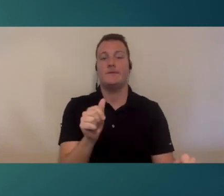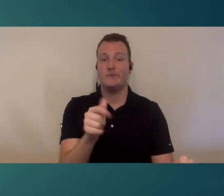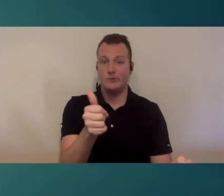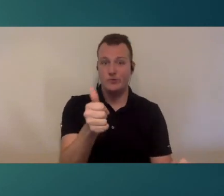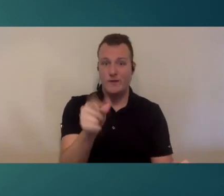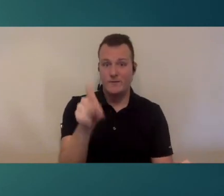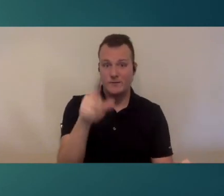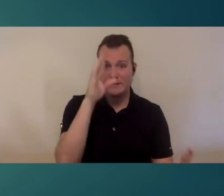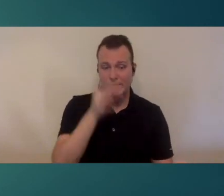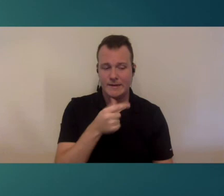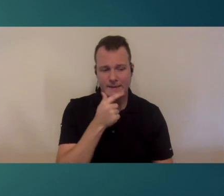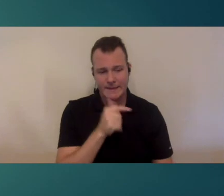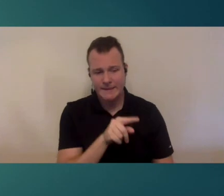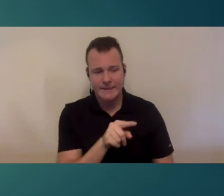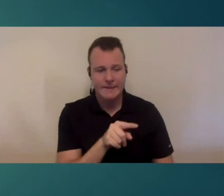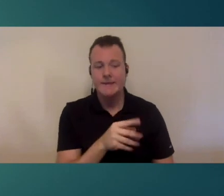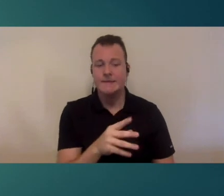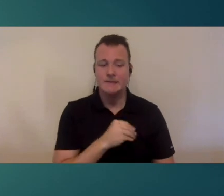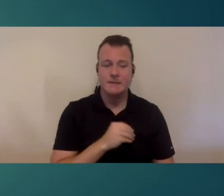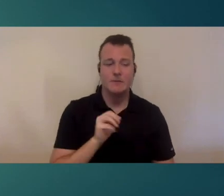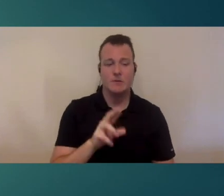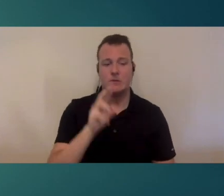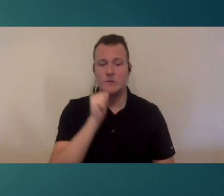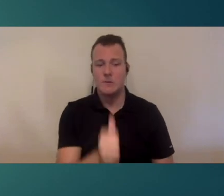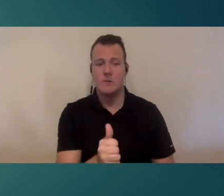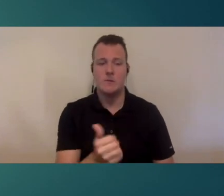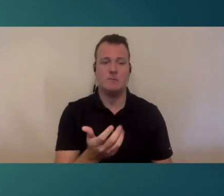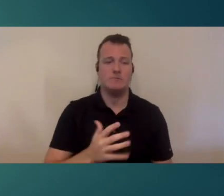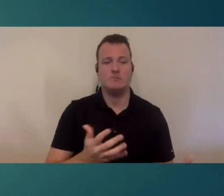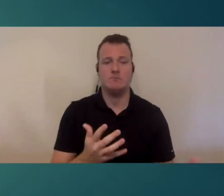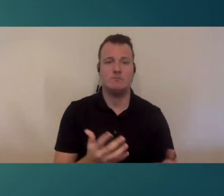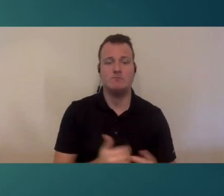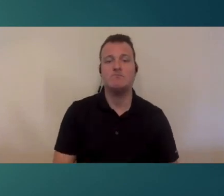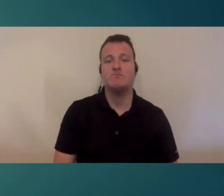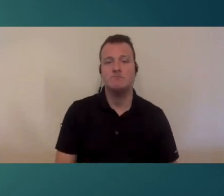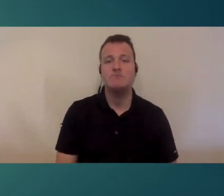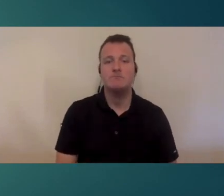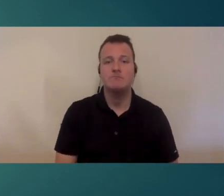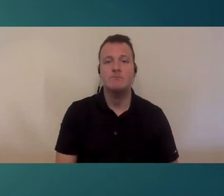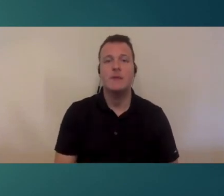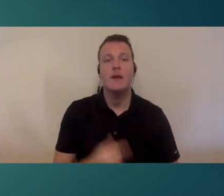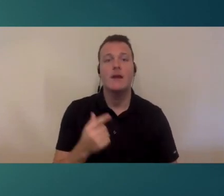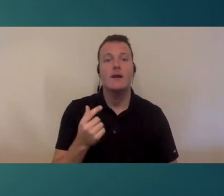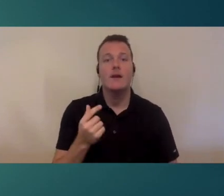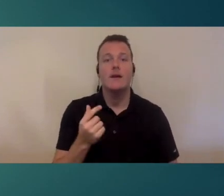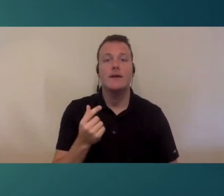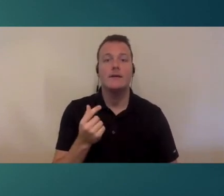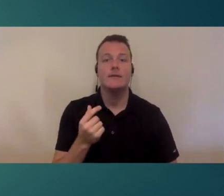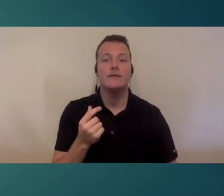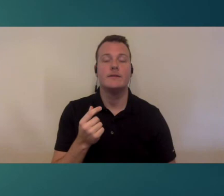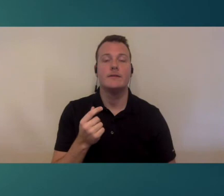of is it something you want to accept or not. One thing, this kind of goes in hand